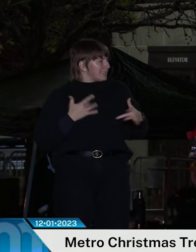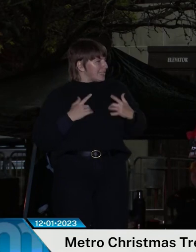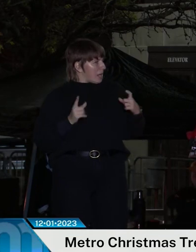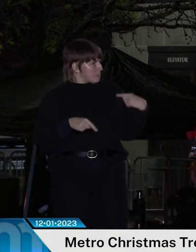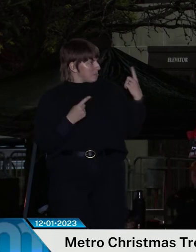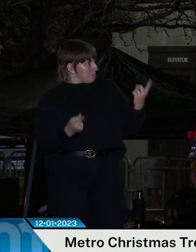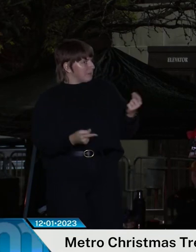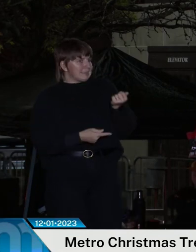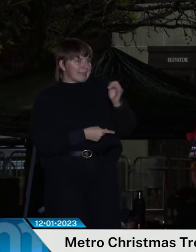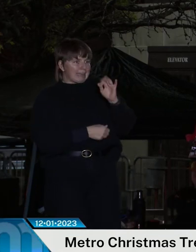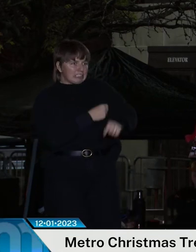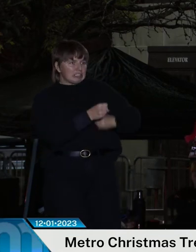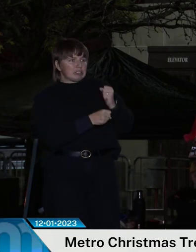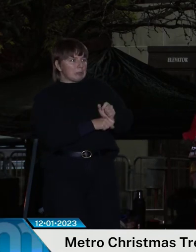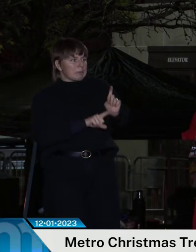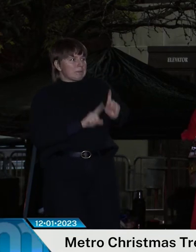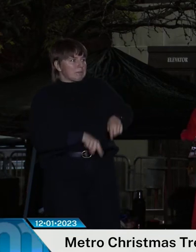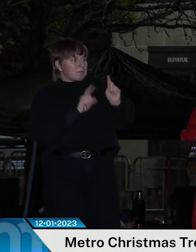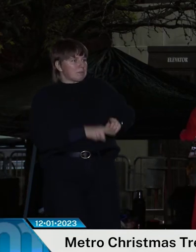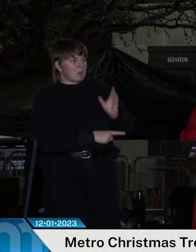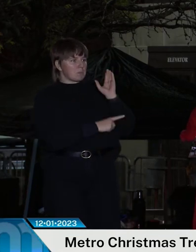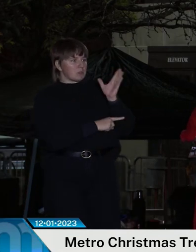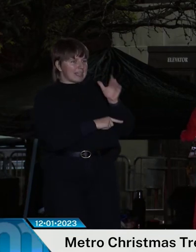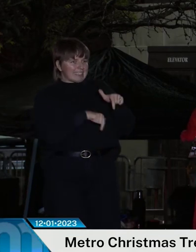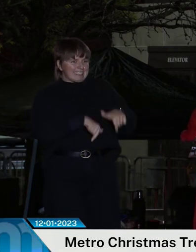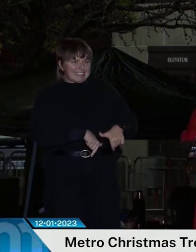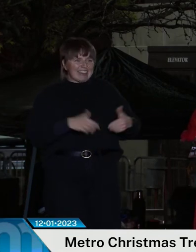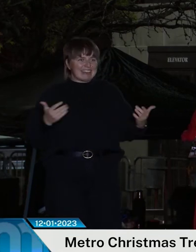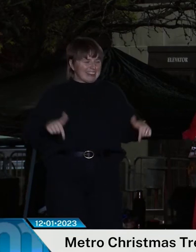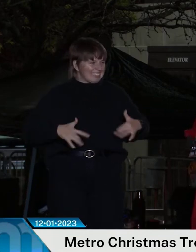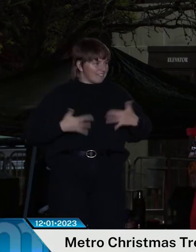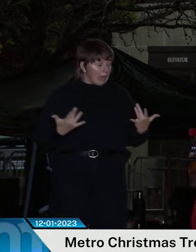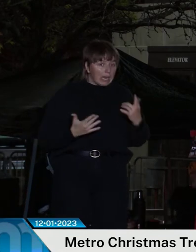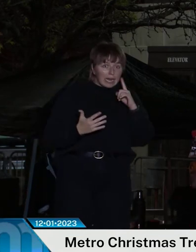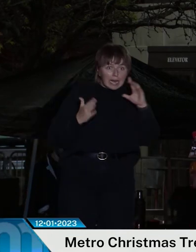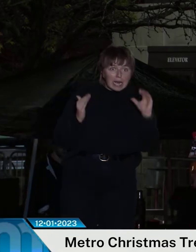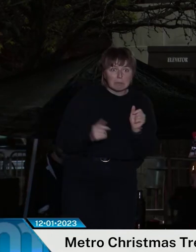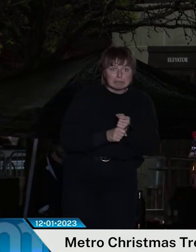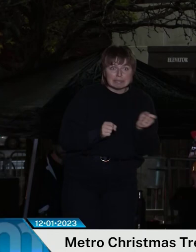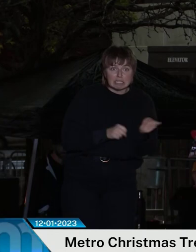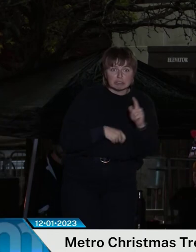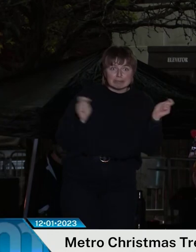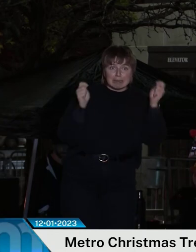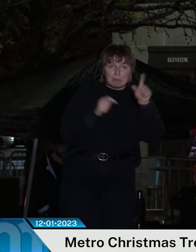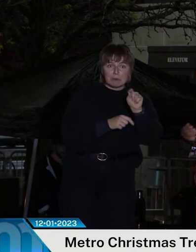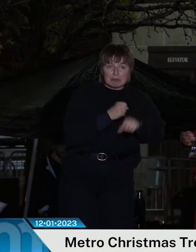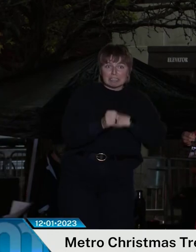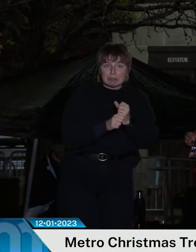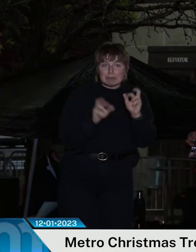I'M THRILLED TO SERVE AGAIN AS MC. THIS IS MY NINTH YEAR. UM I